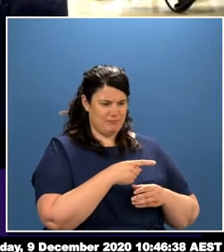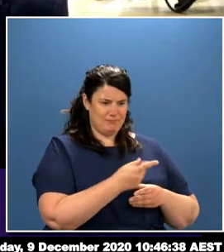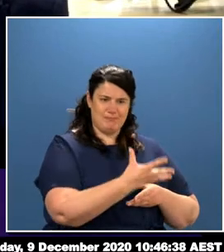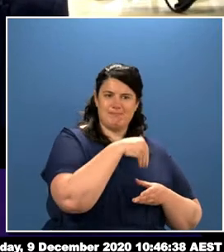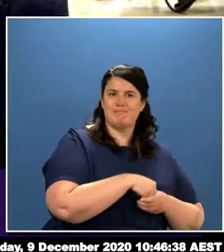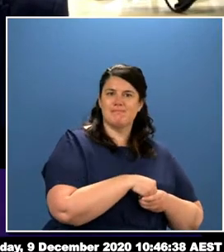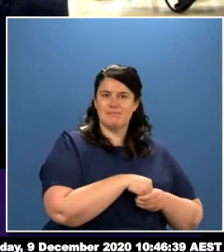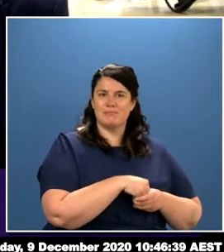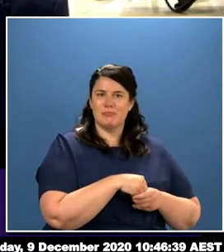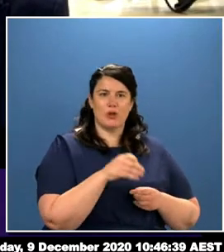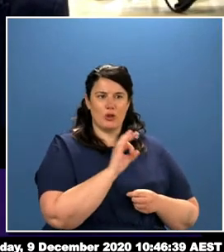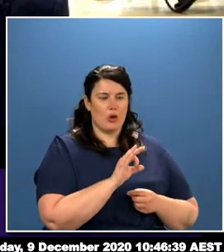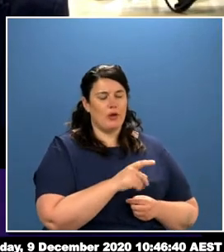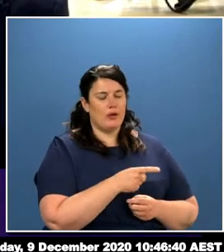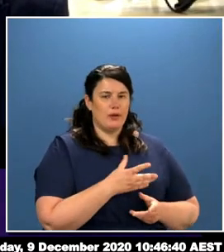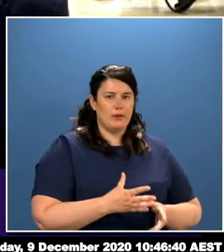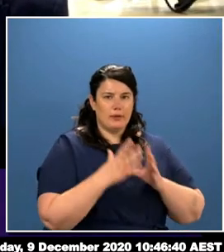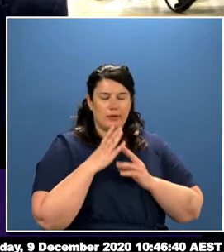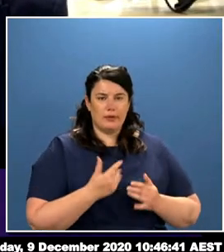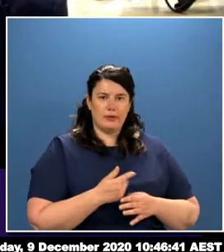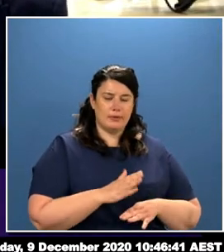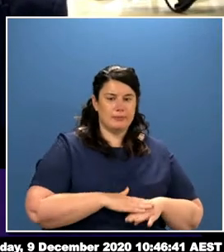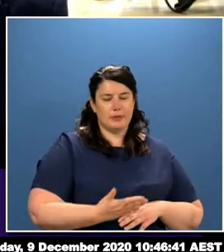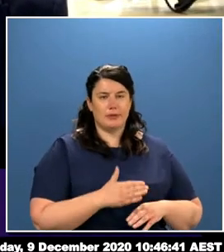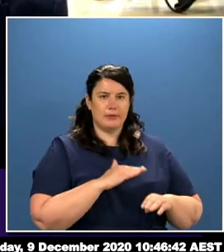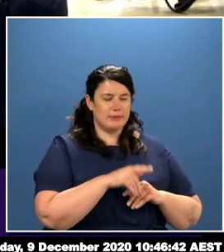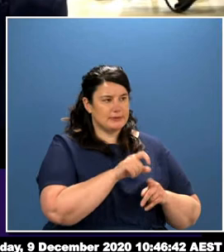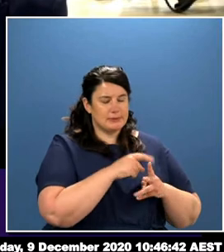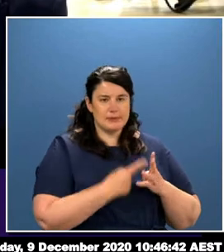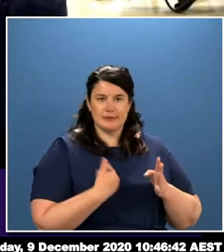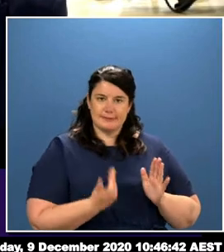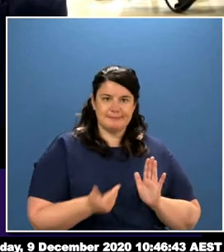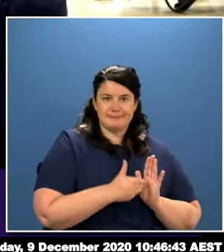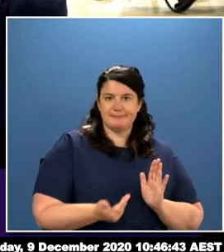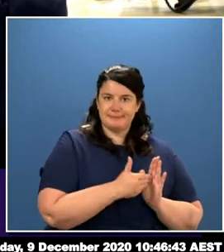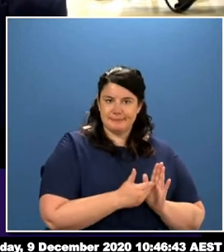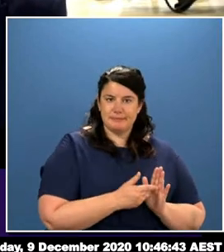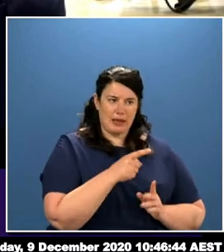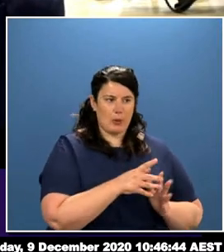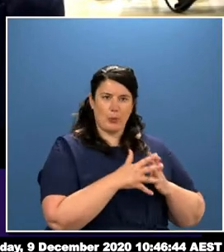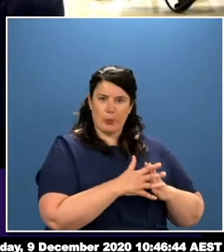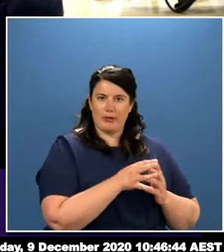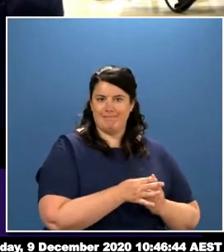looked at as being burdensome in order to make that contribution. Excellent.